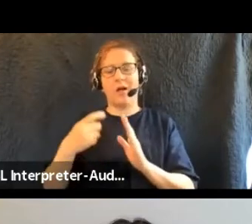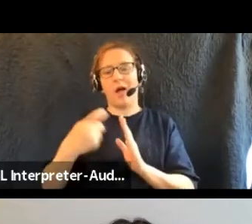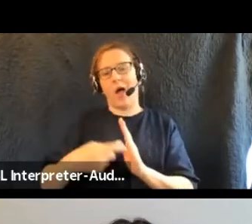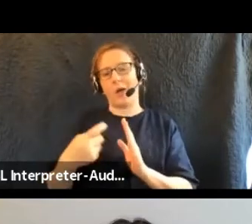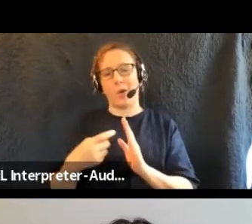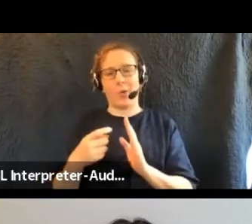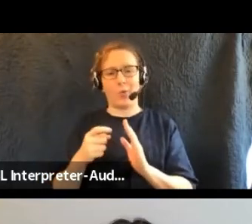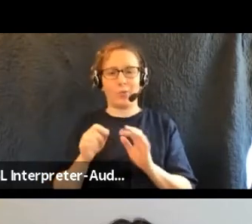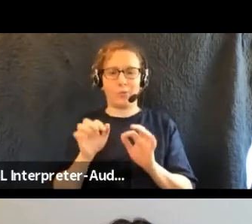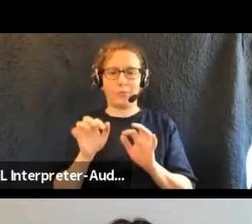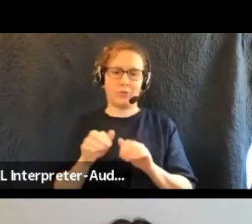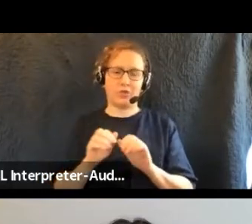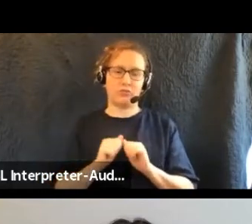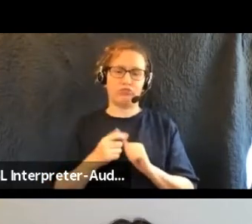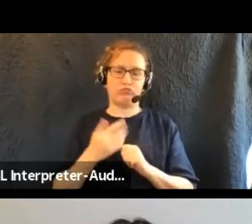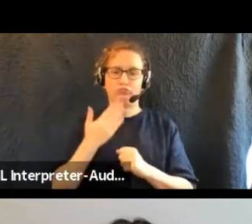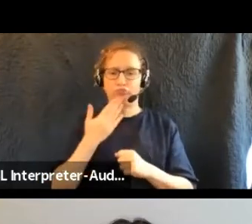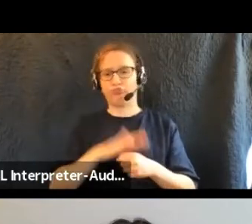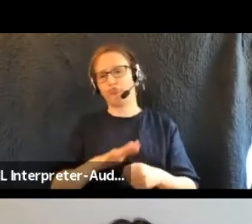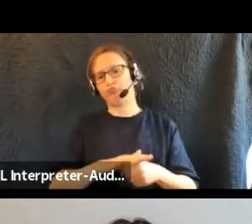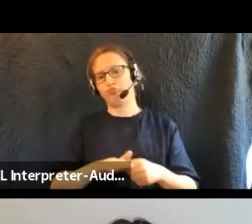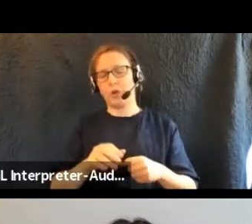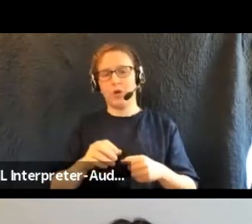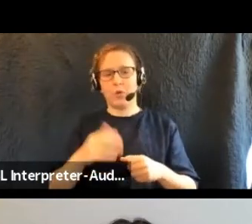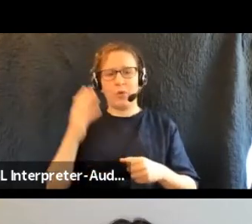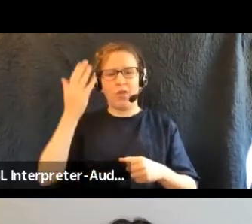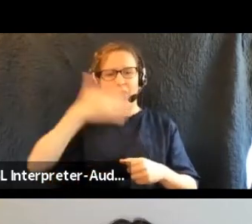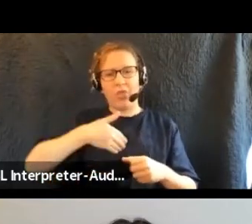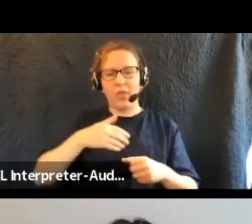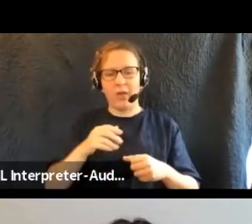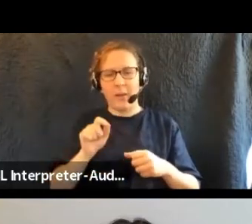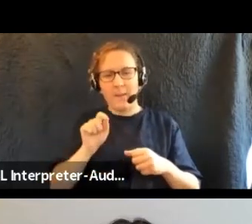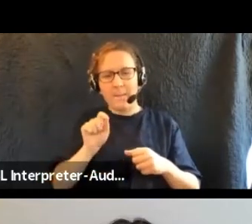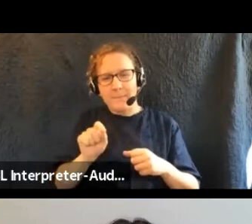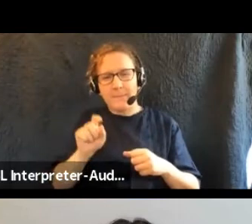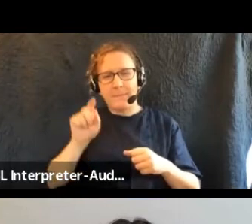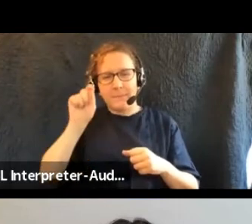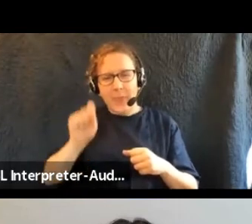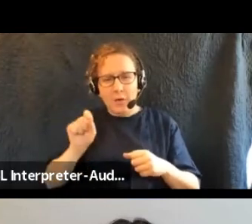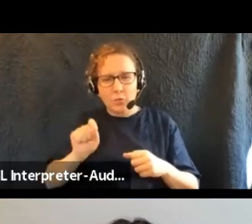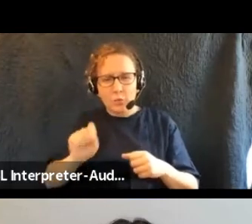will do it without the punctuation marks and that makes it really hard to read so one thing